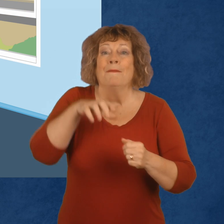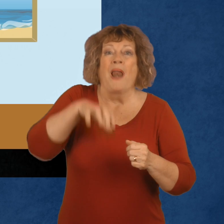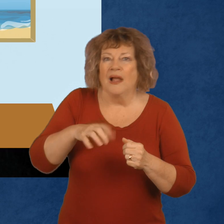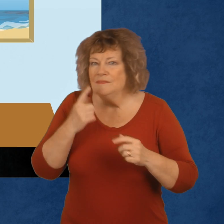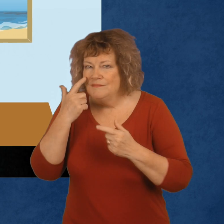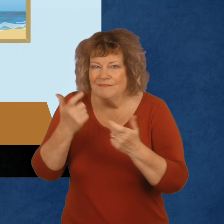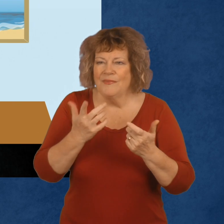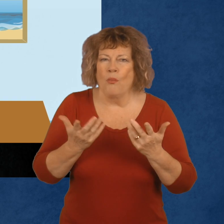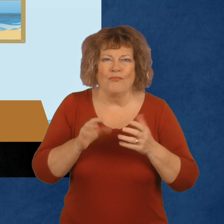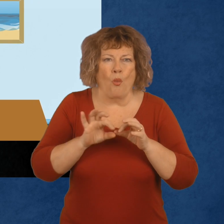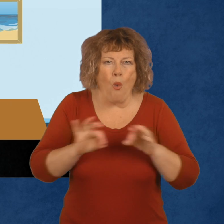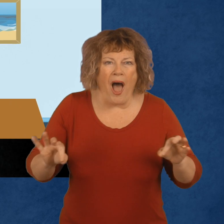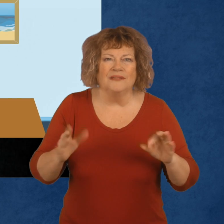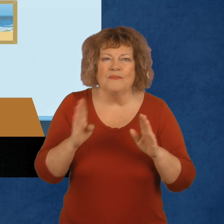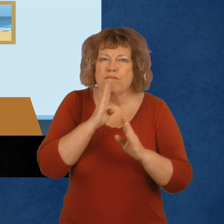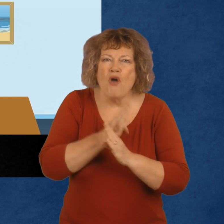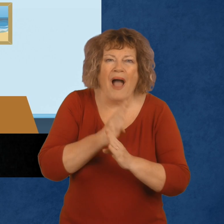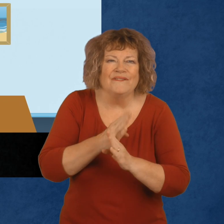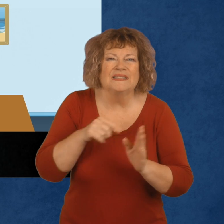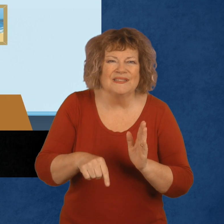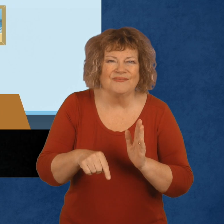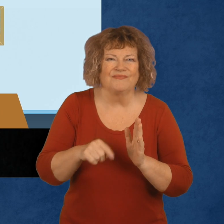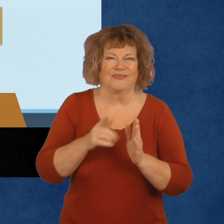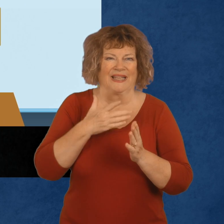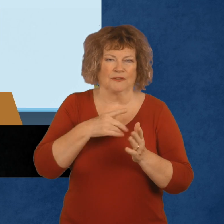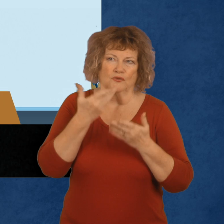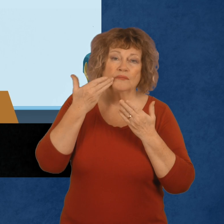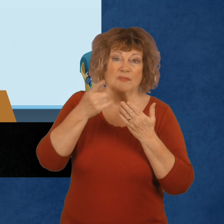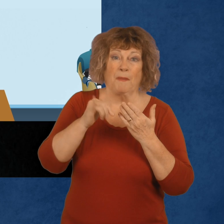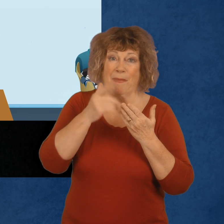You may need to show the tribunal that there is no one else in the room with you.